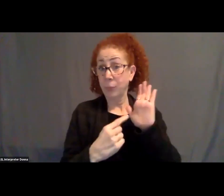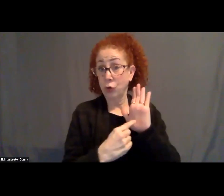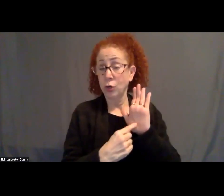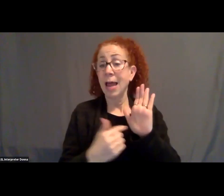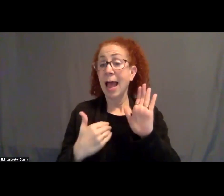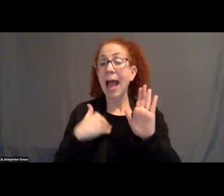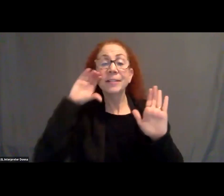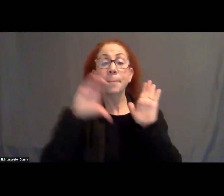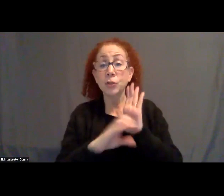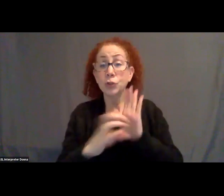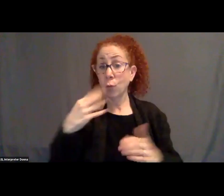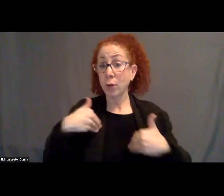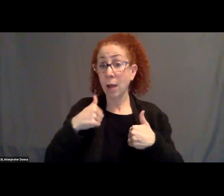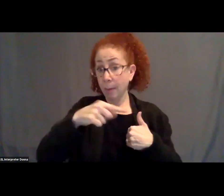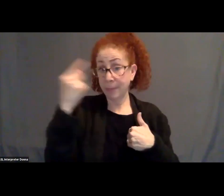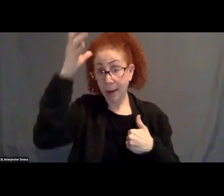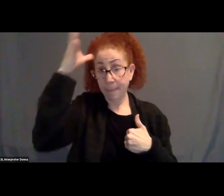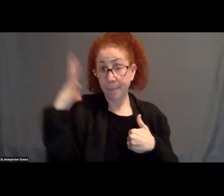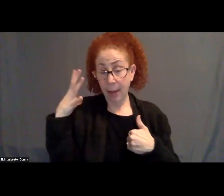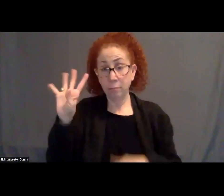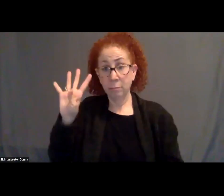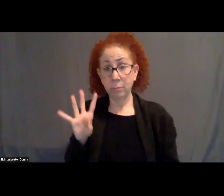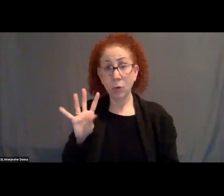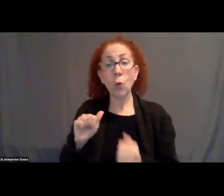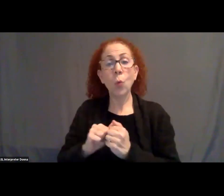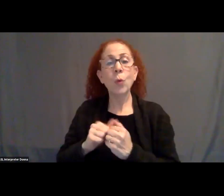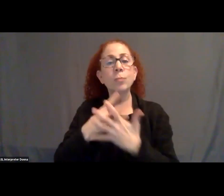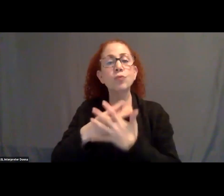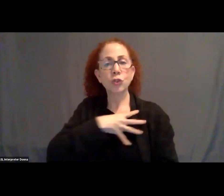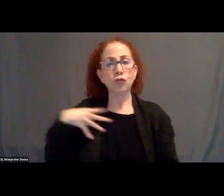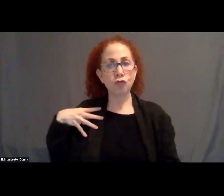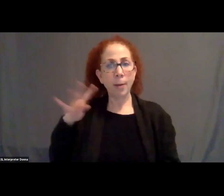men posed in prison stripes.